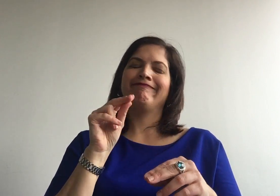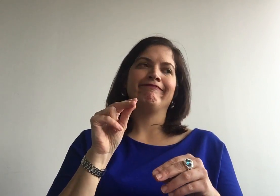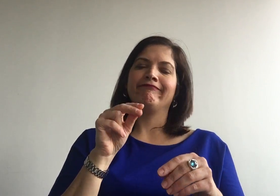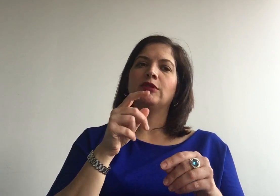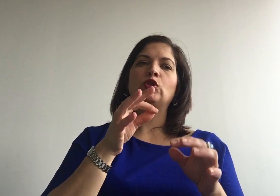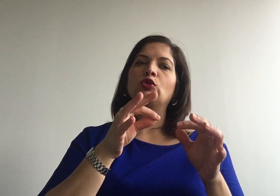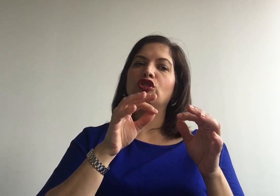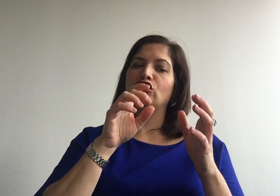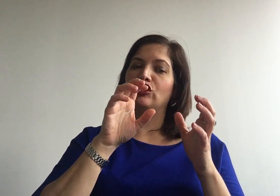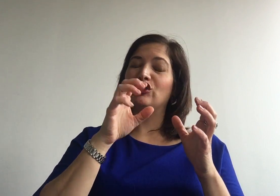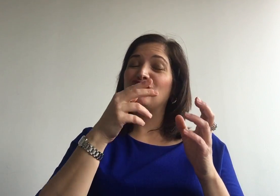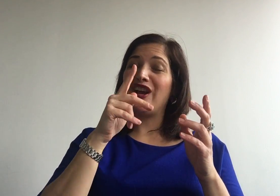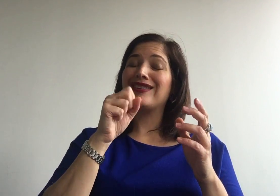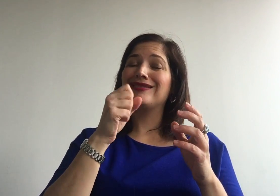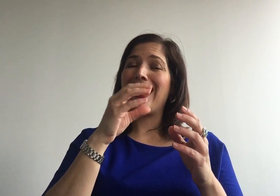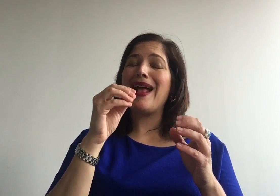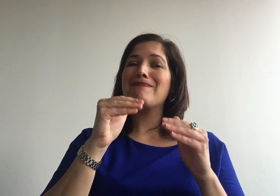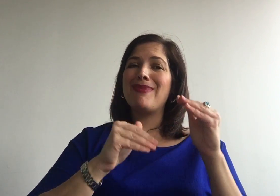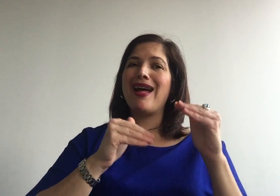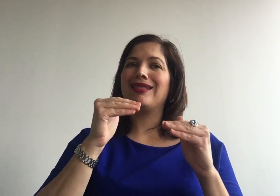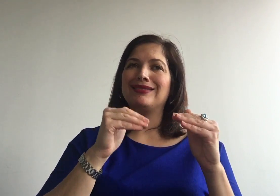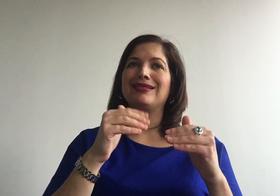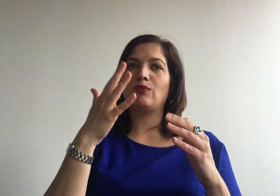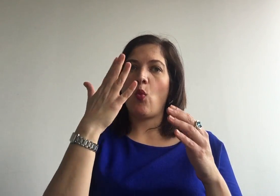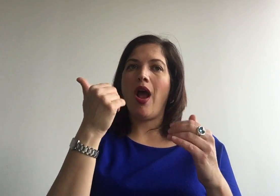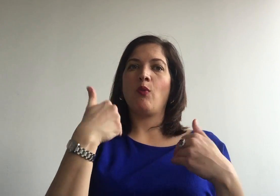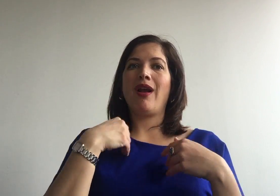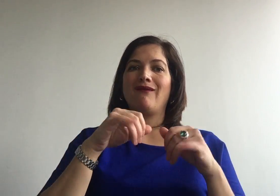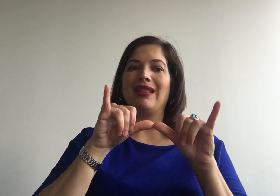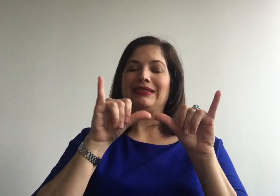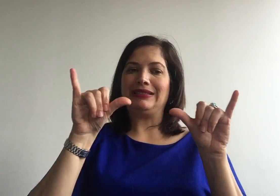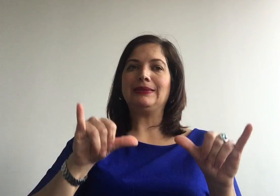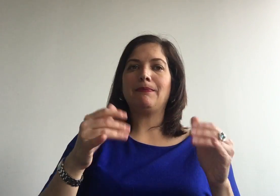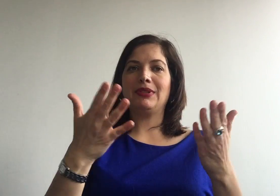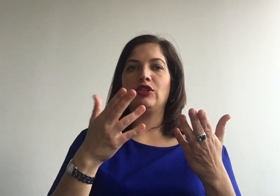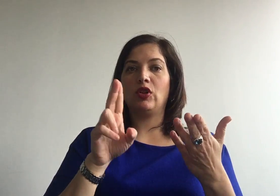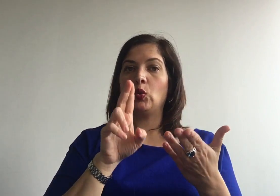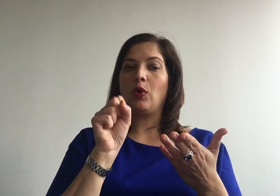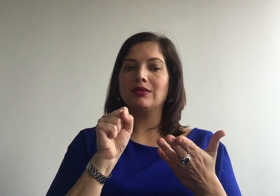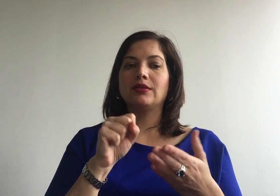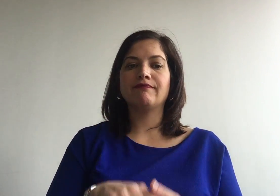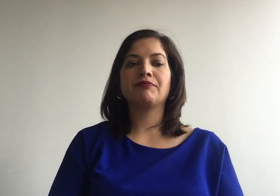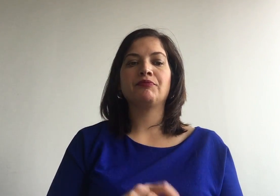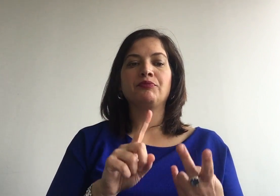This is wrong because we have our system of checks and balances in the U.S.